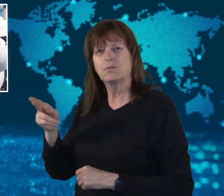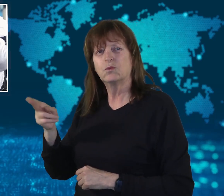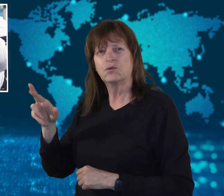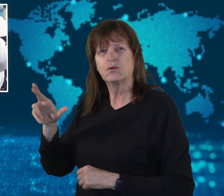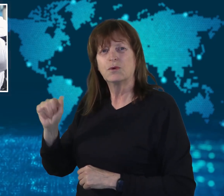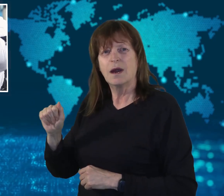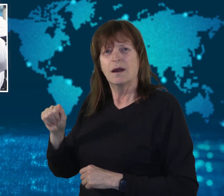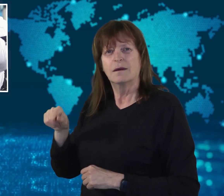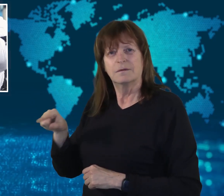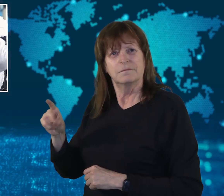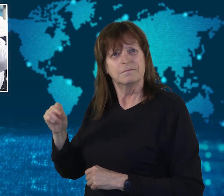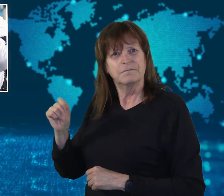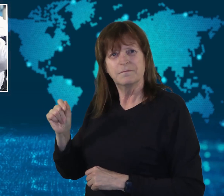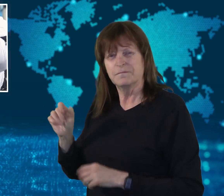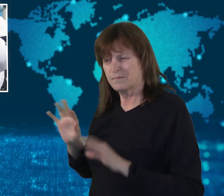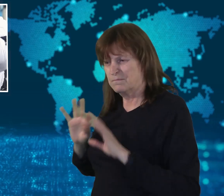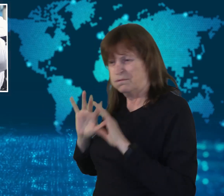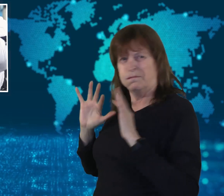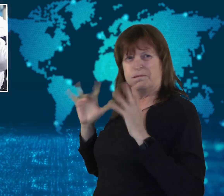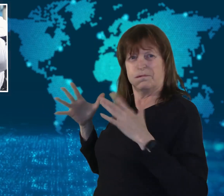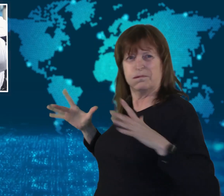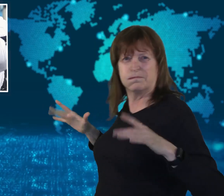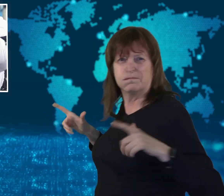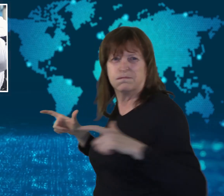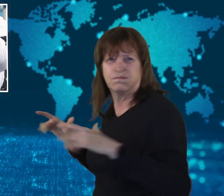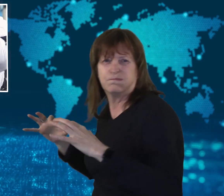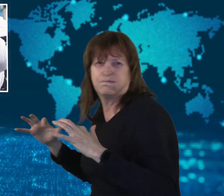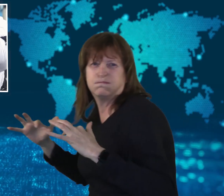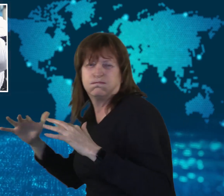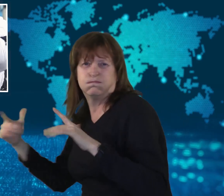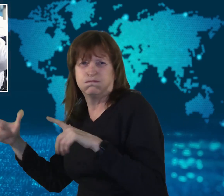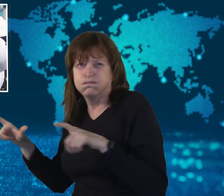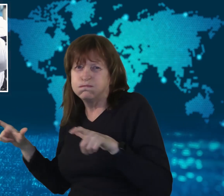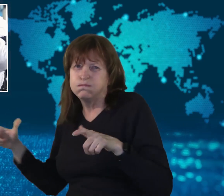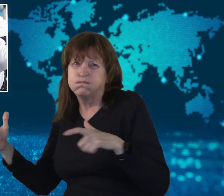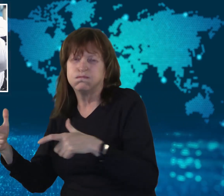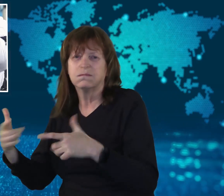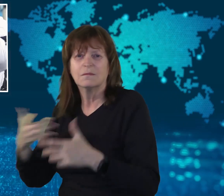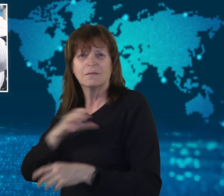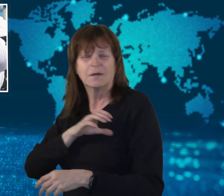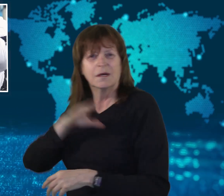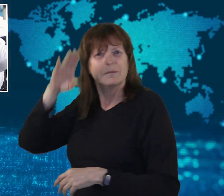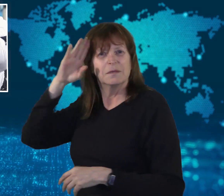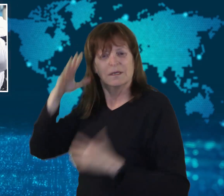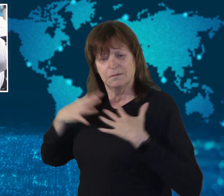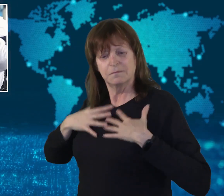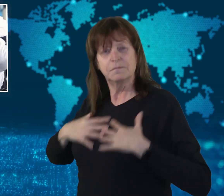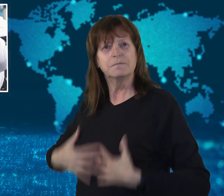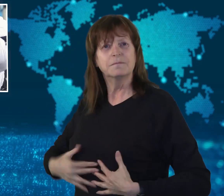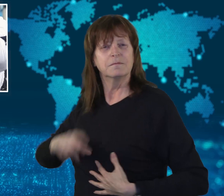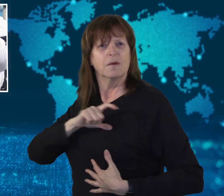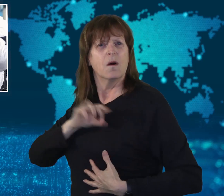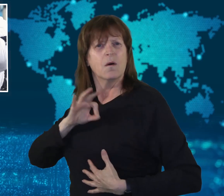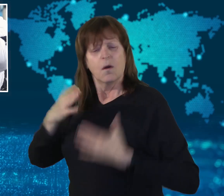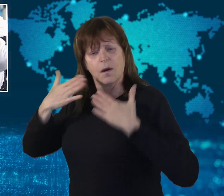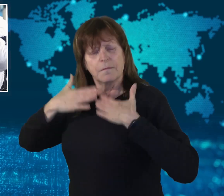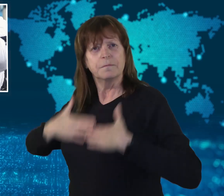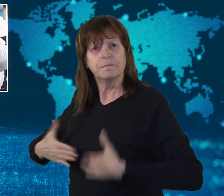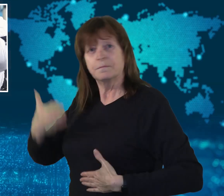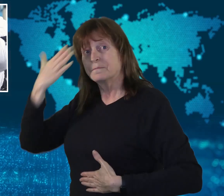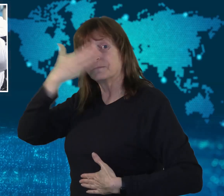In a video clip shown on TV, a fisherman was seen fighting him